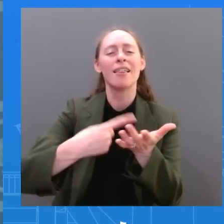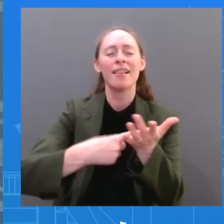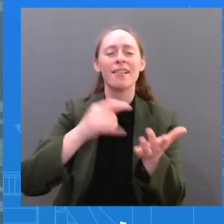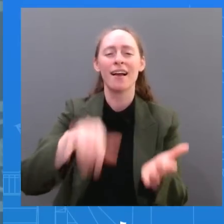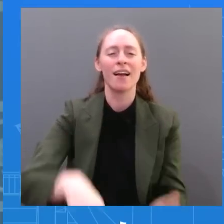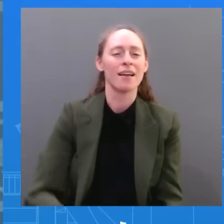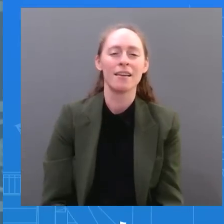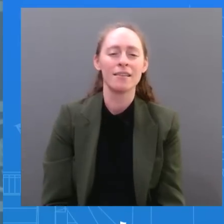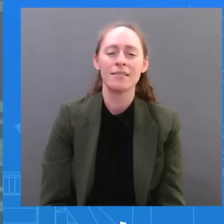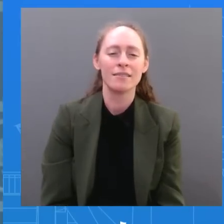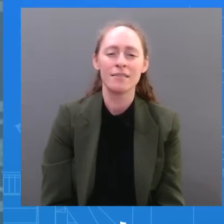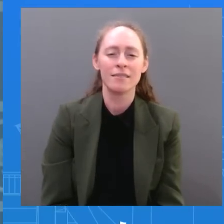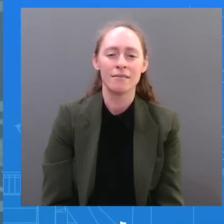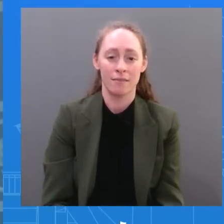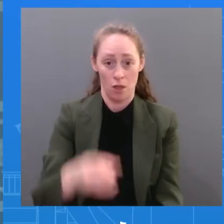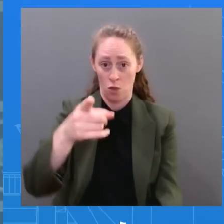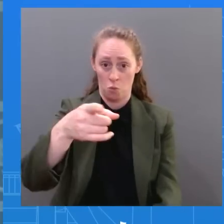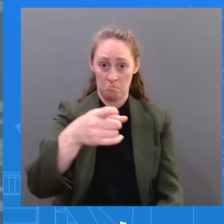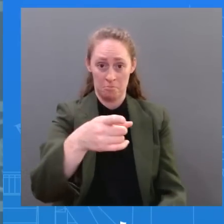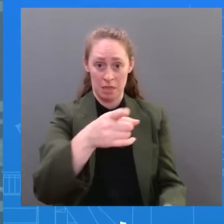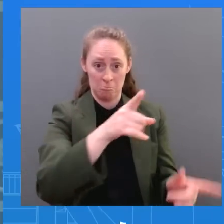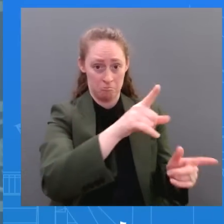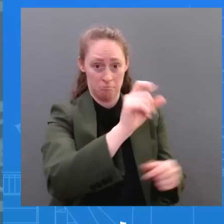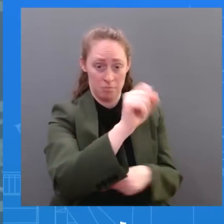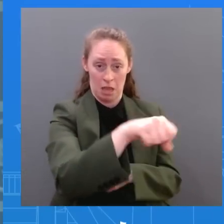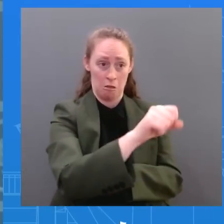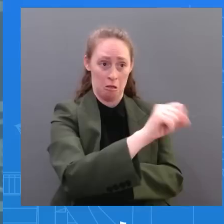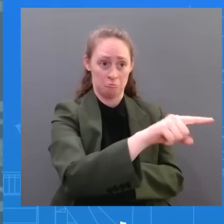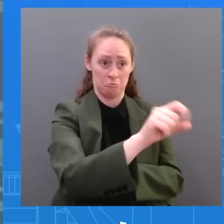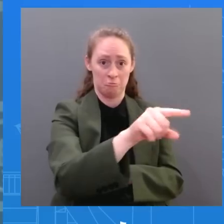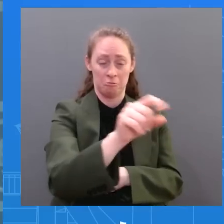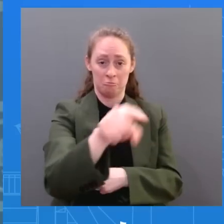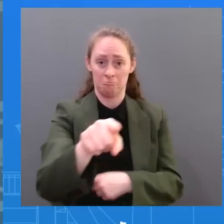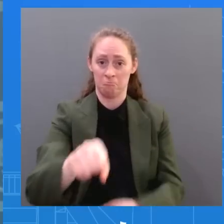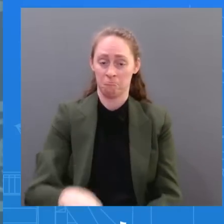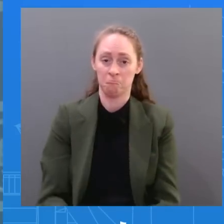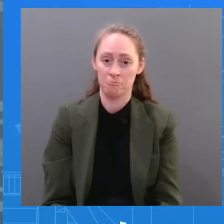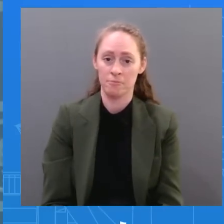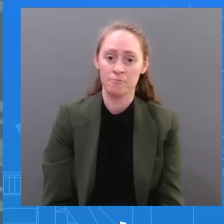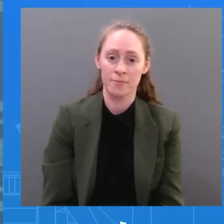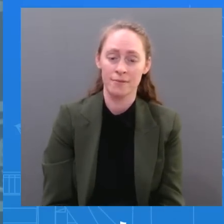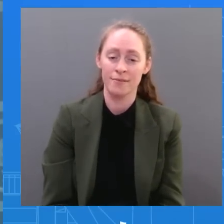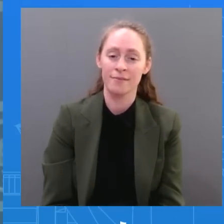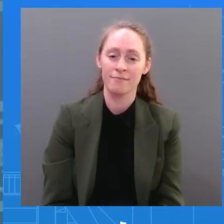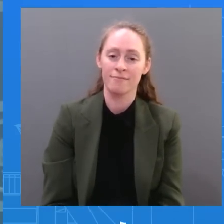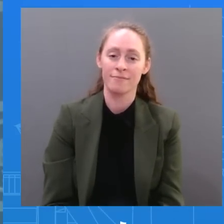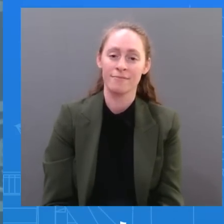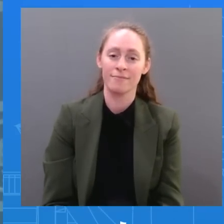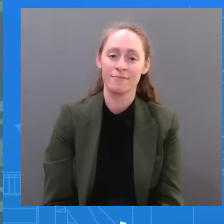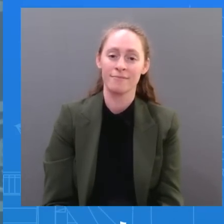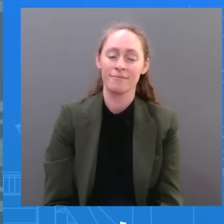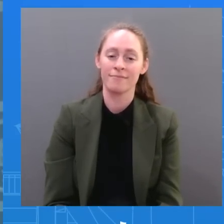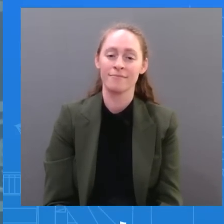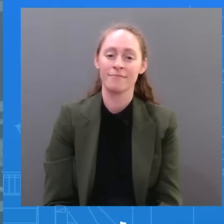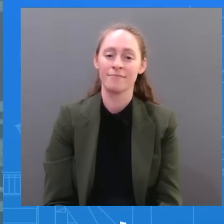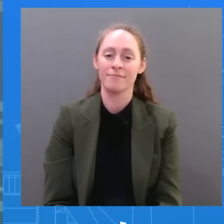and our Democratic colleagues and speak to them directly. And I'm sure they will give you a very clear response on why they feel that way.